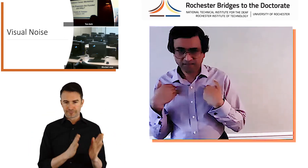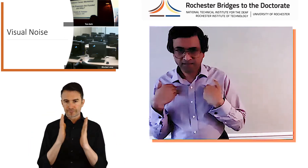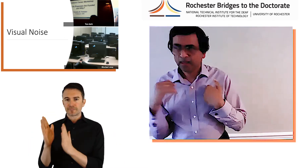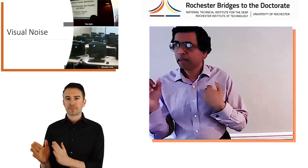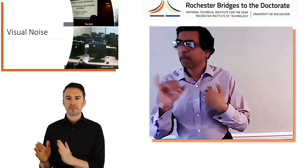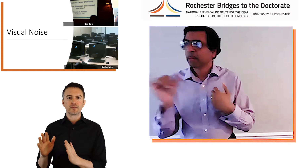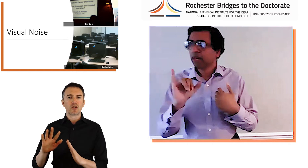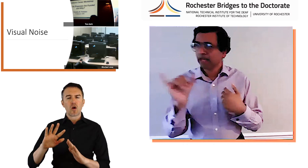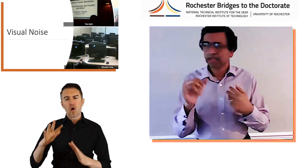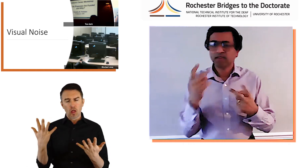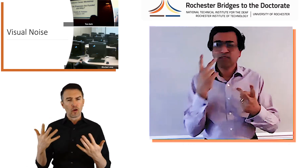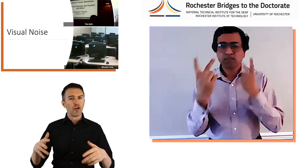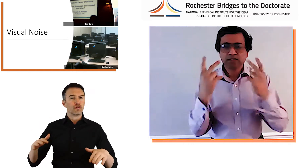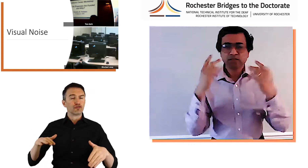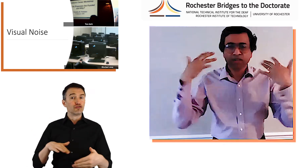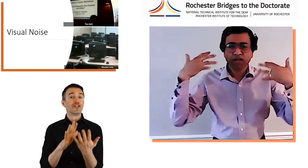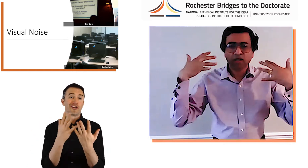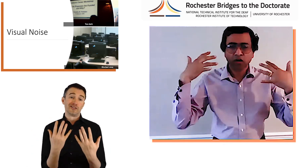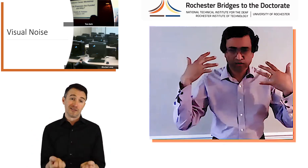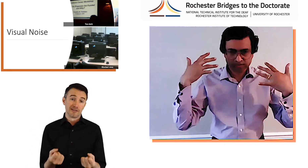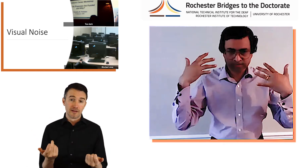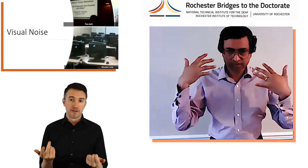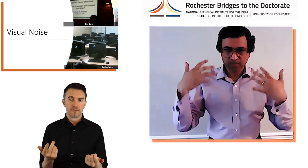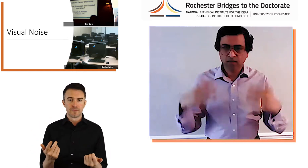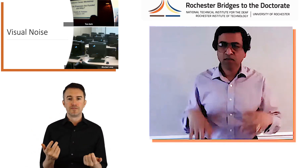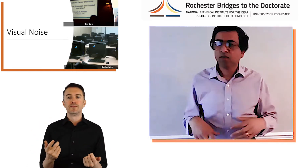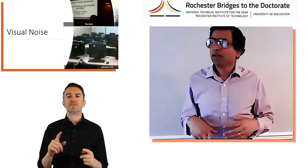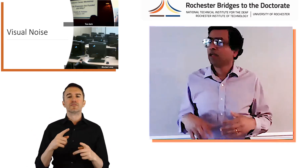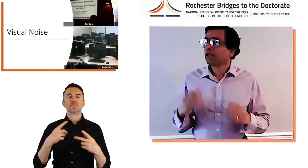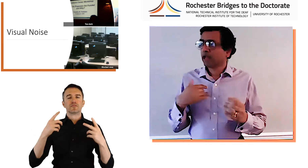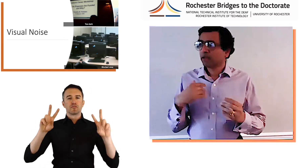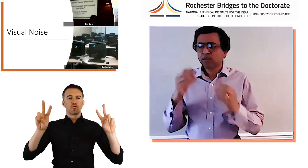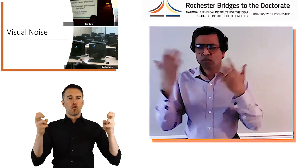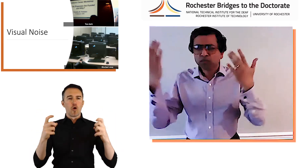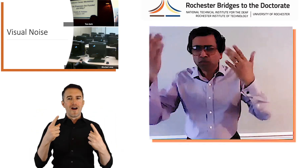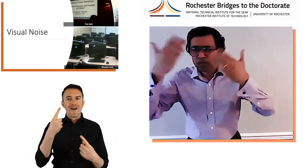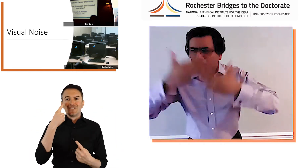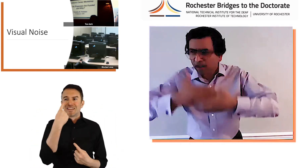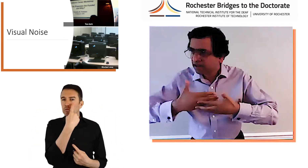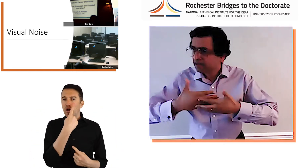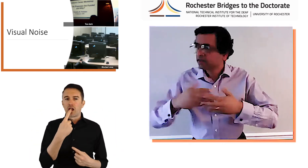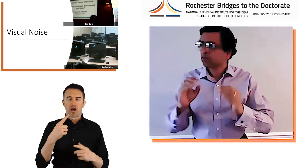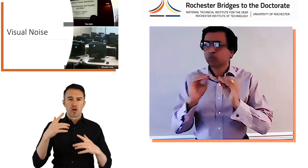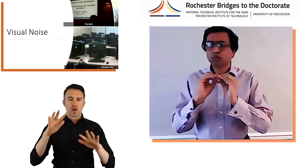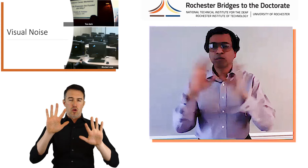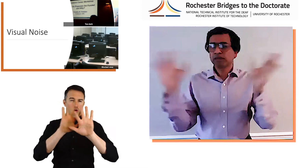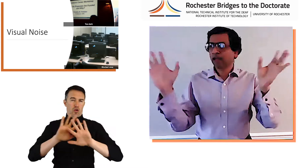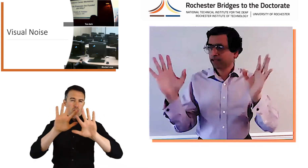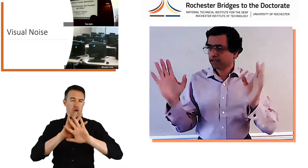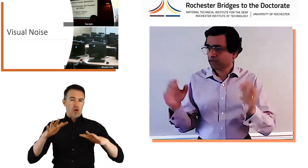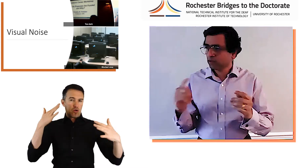Other challenges that can happen are the visual noise, for example, or if it's too dark...